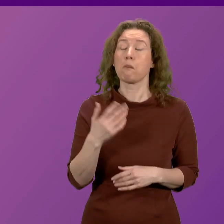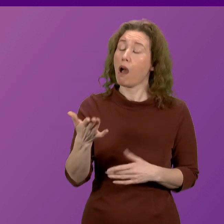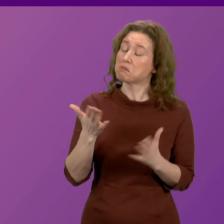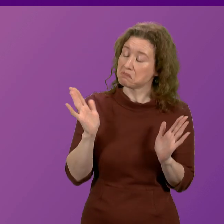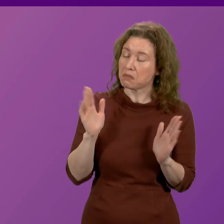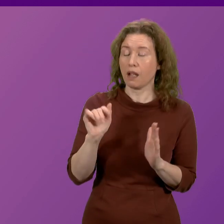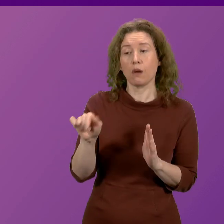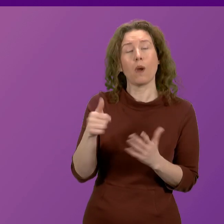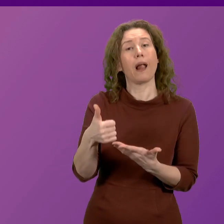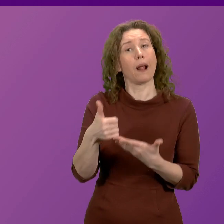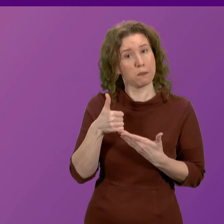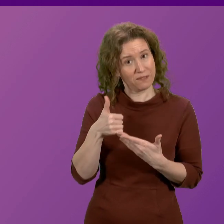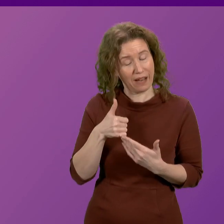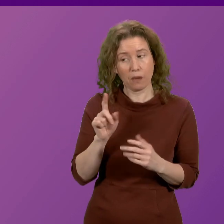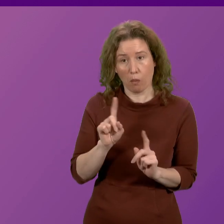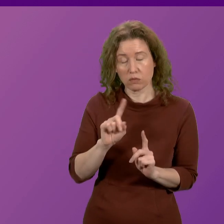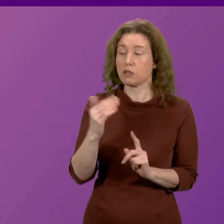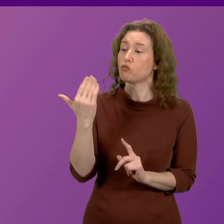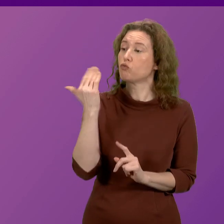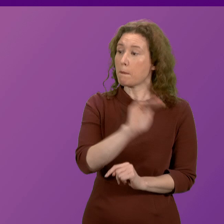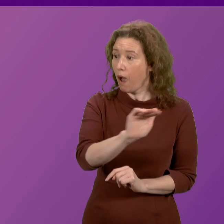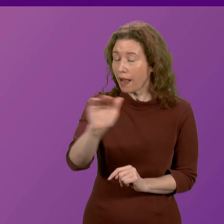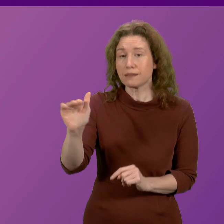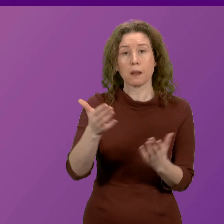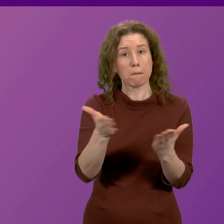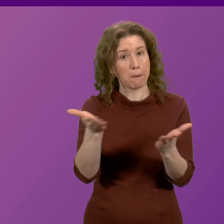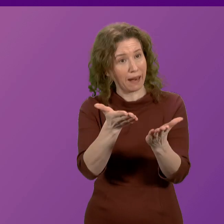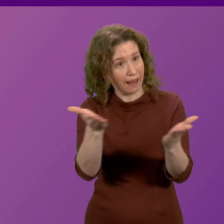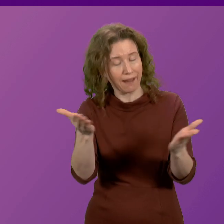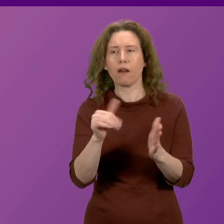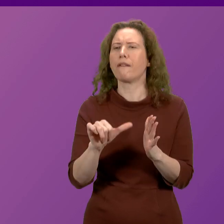Mr Findlay helpfully reminds the public of the problem with the letter that he sent